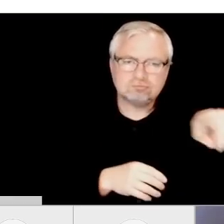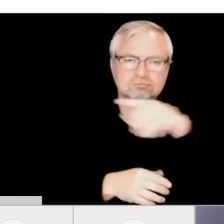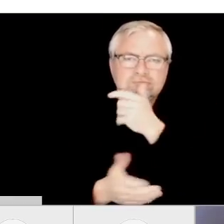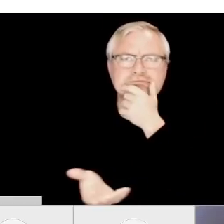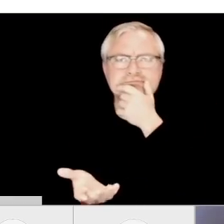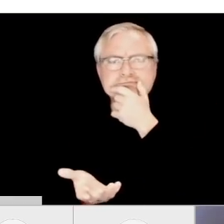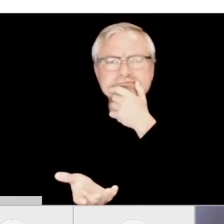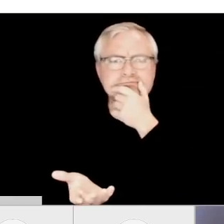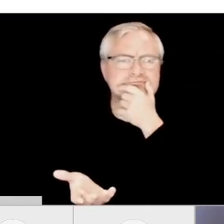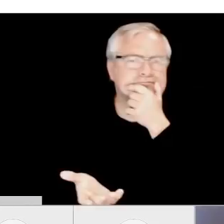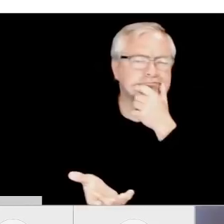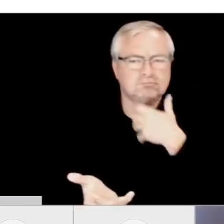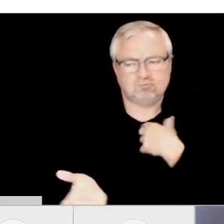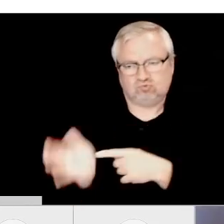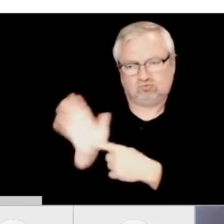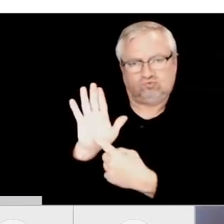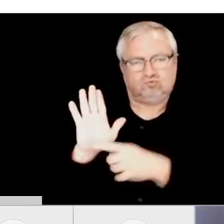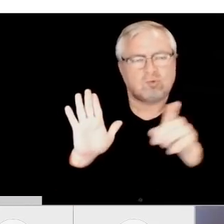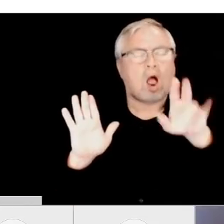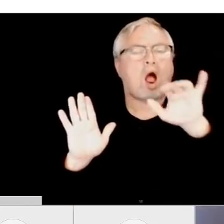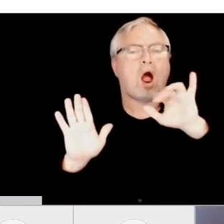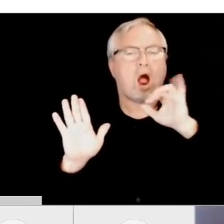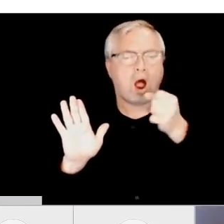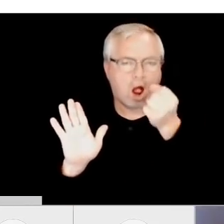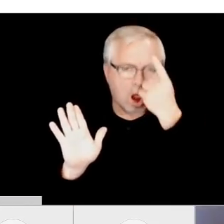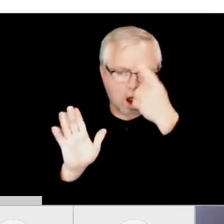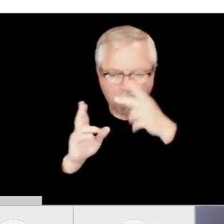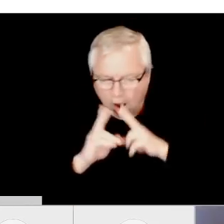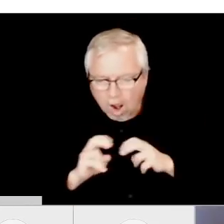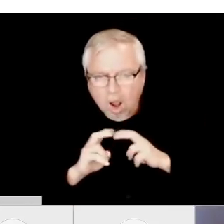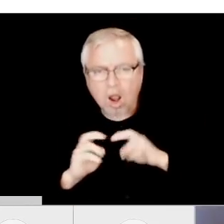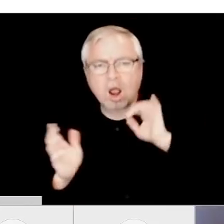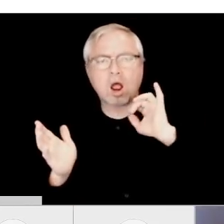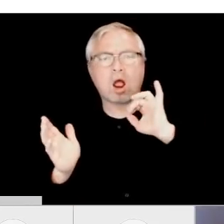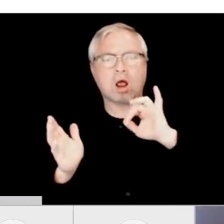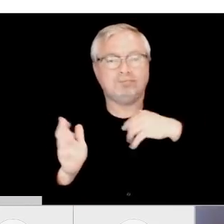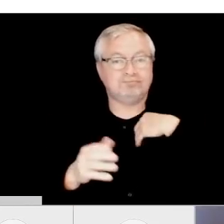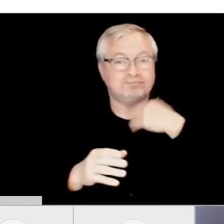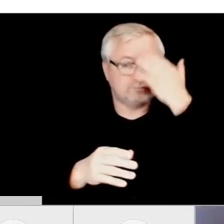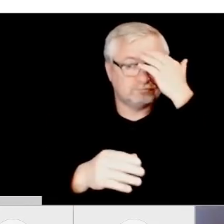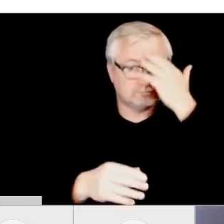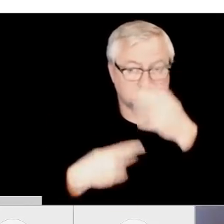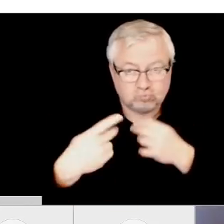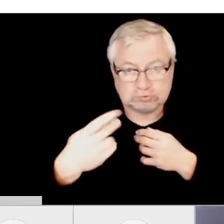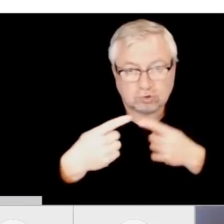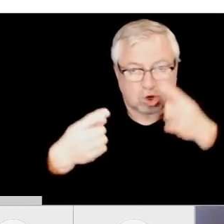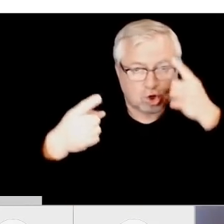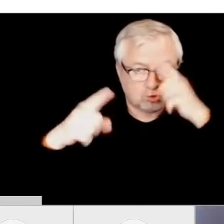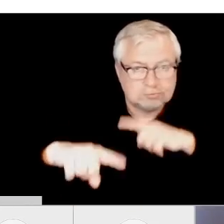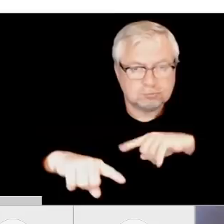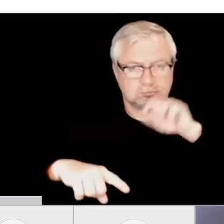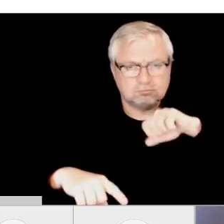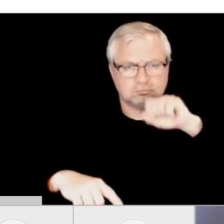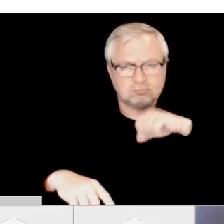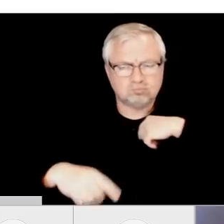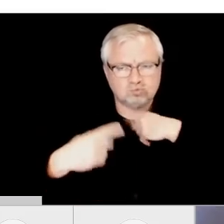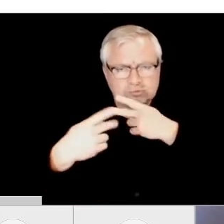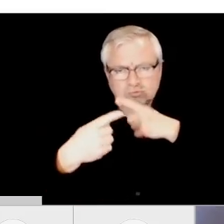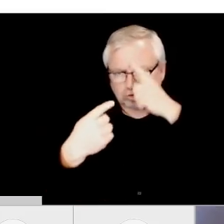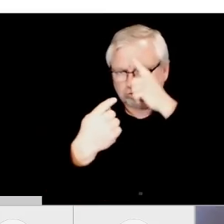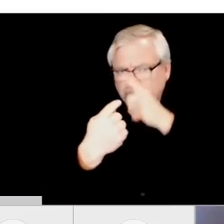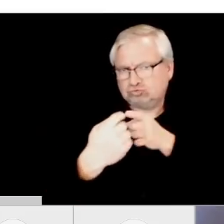I think we can agree or disagree that different people might choose different